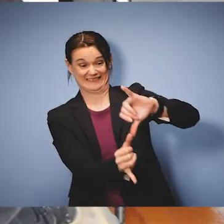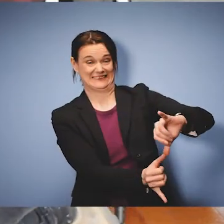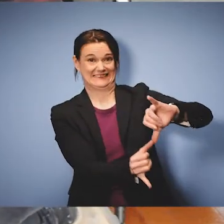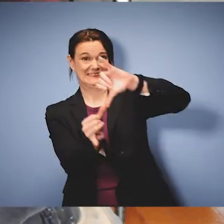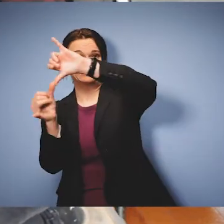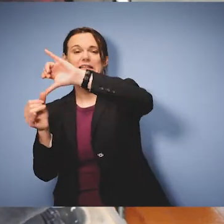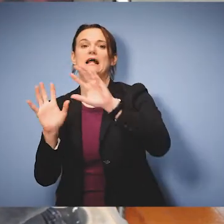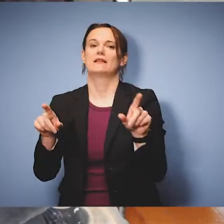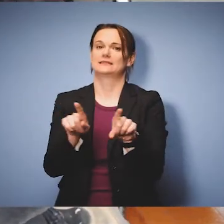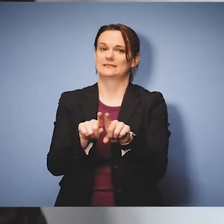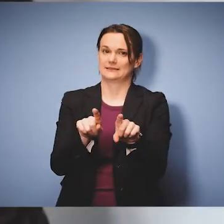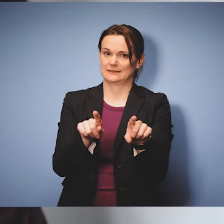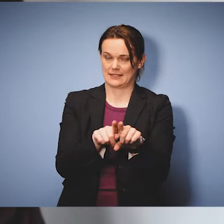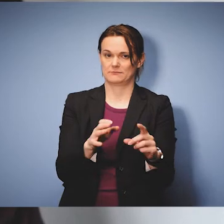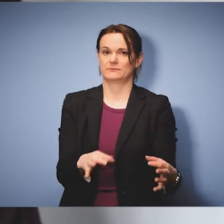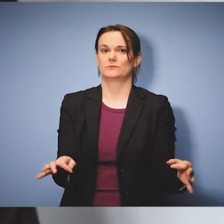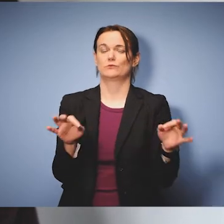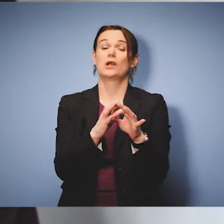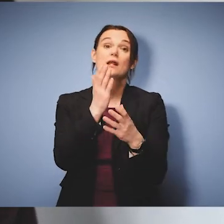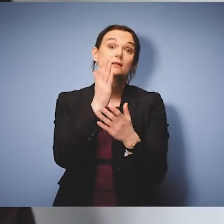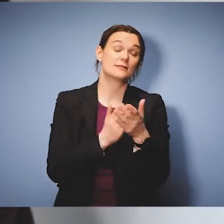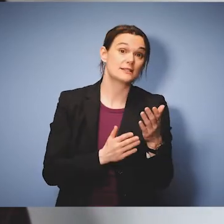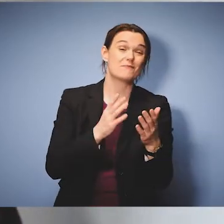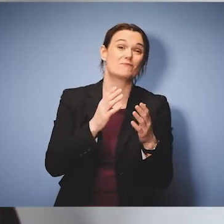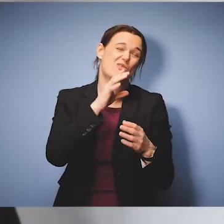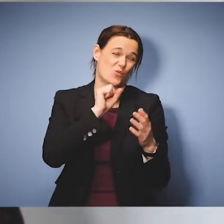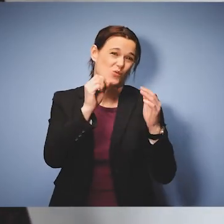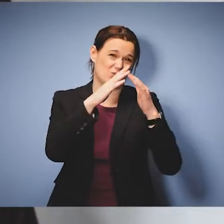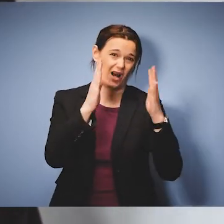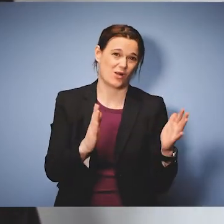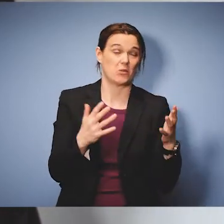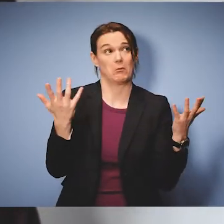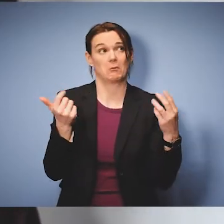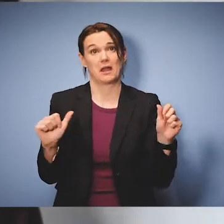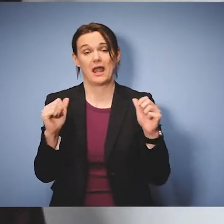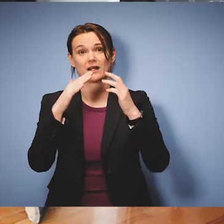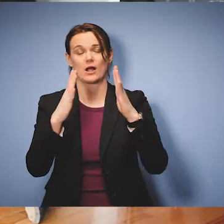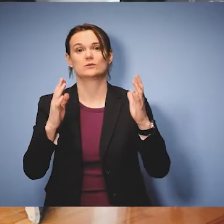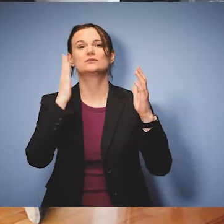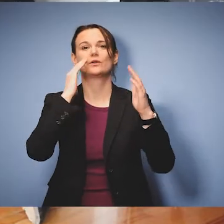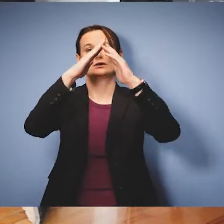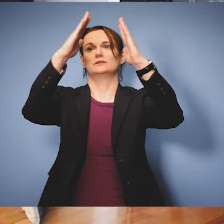A lot of the times in older homes or any homes for that matter, they have settled, the drywall makes it uneven,